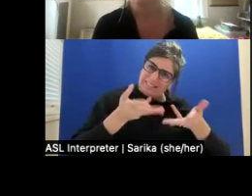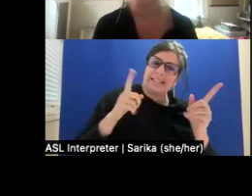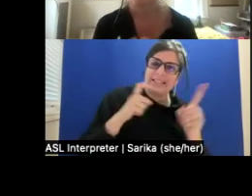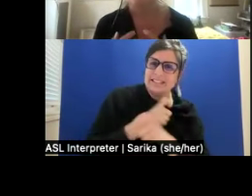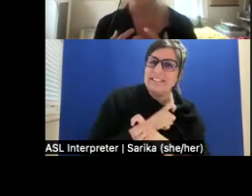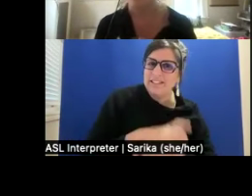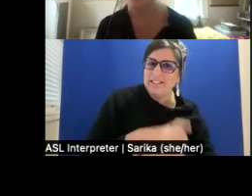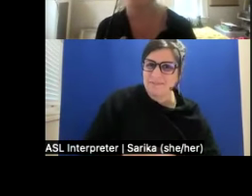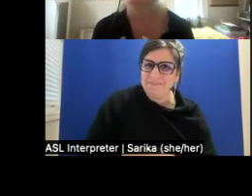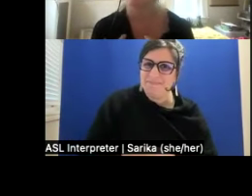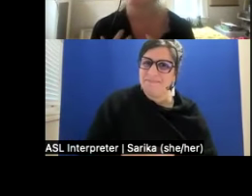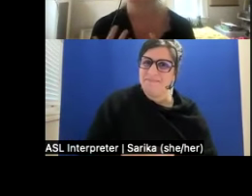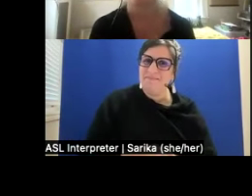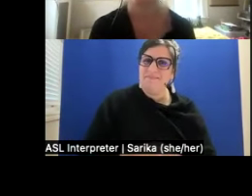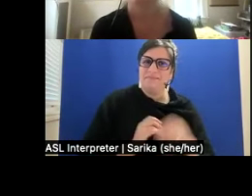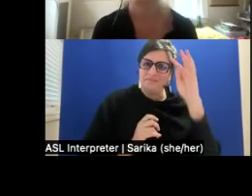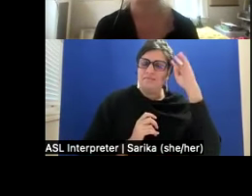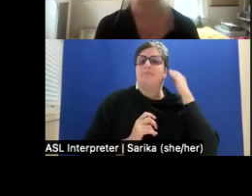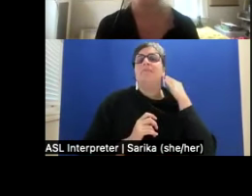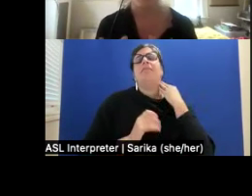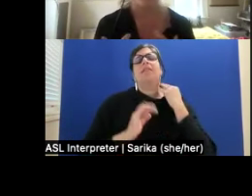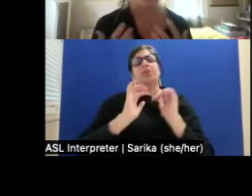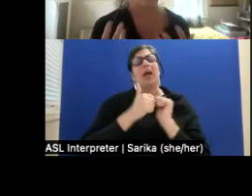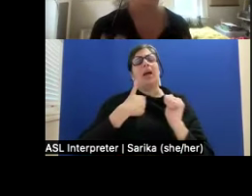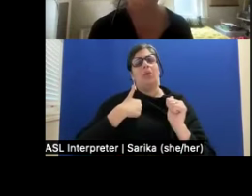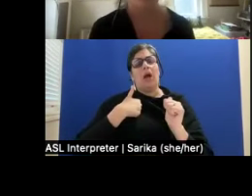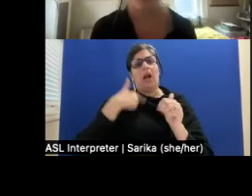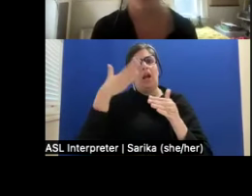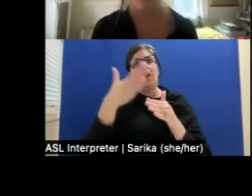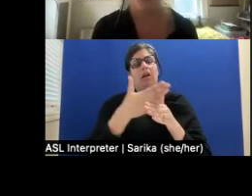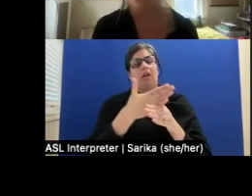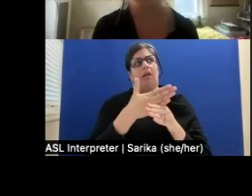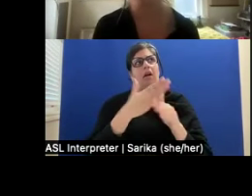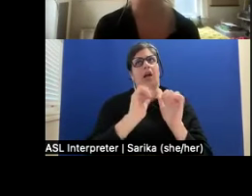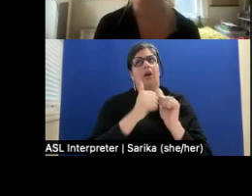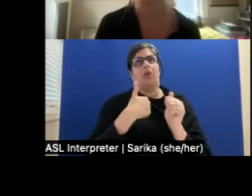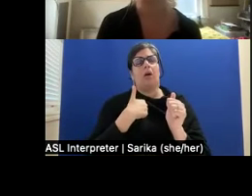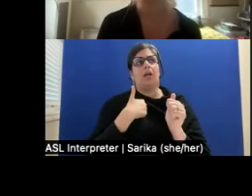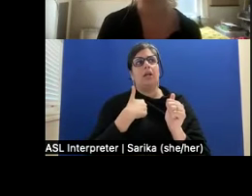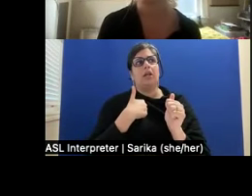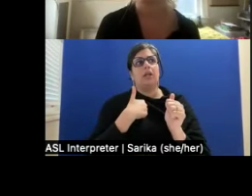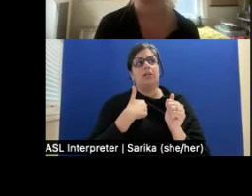So how do I share or how do I get myself to a table with you?